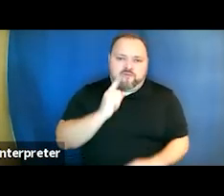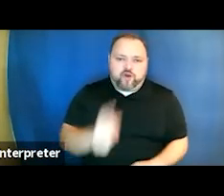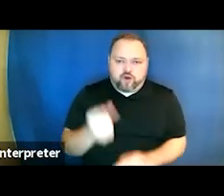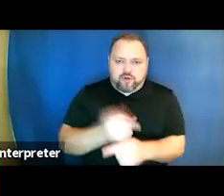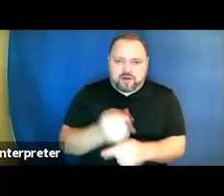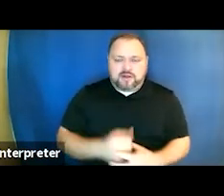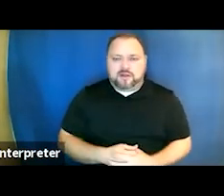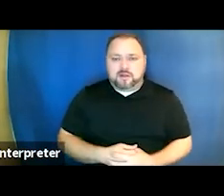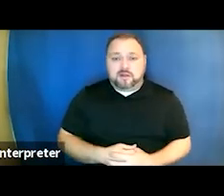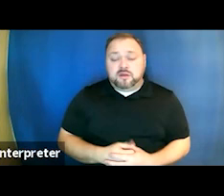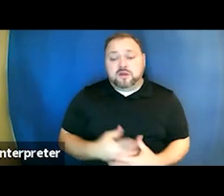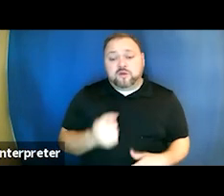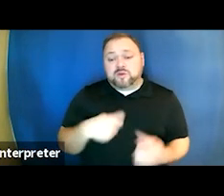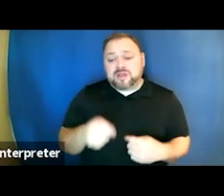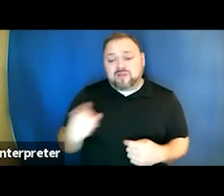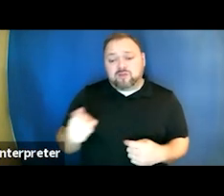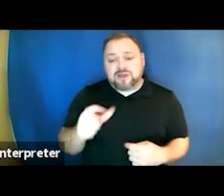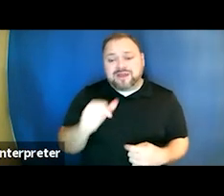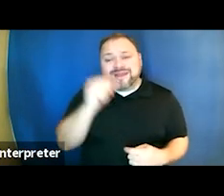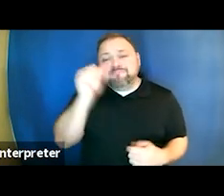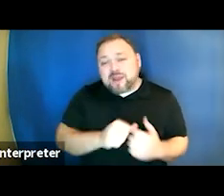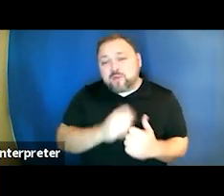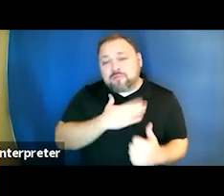Instead of you being impatient with my disability